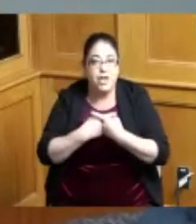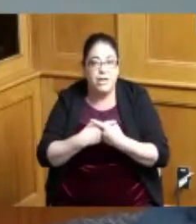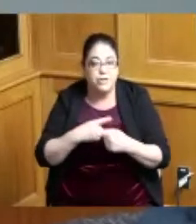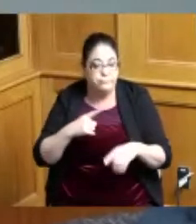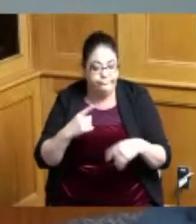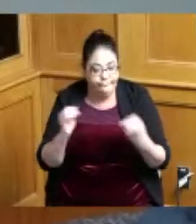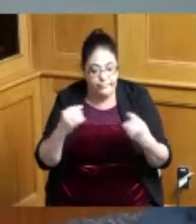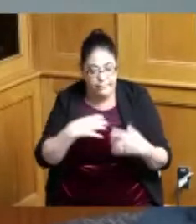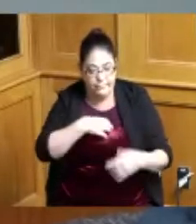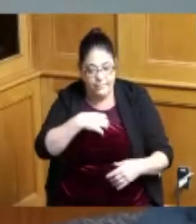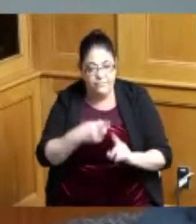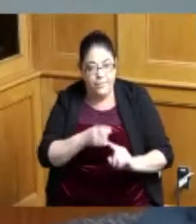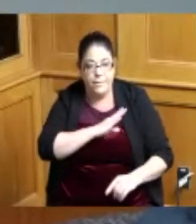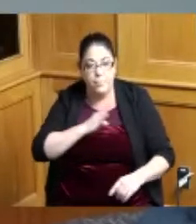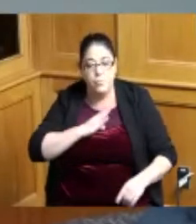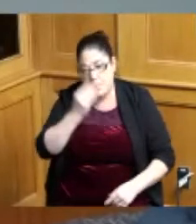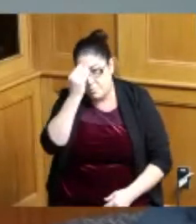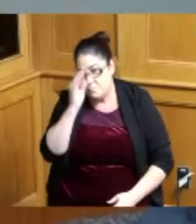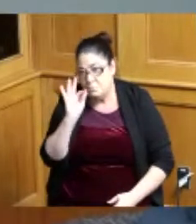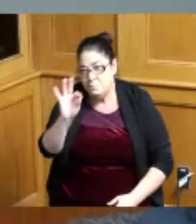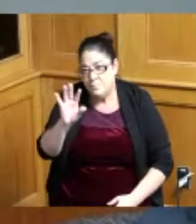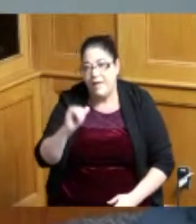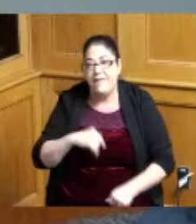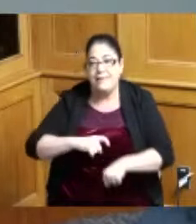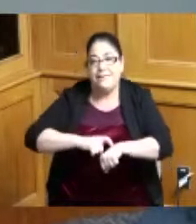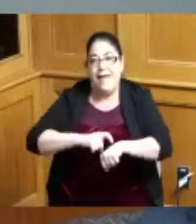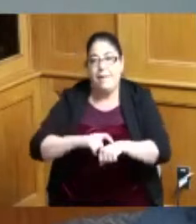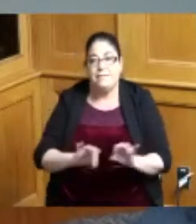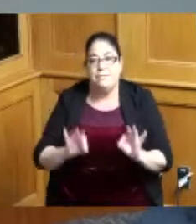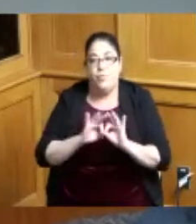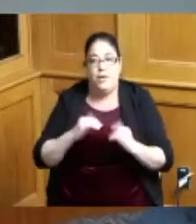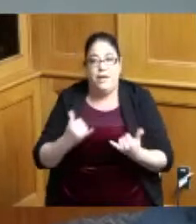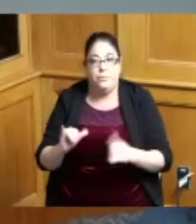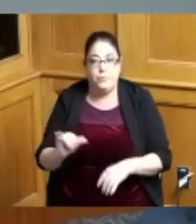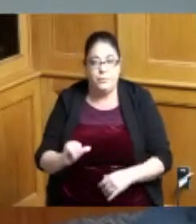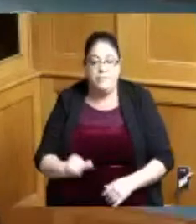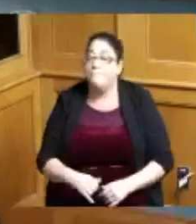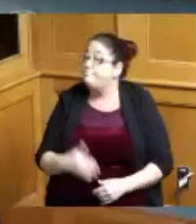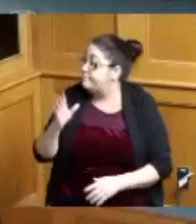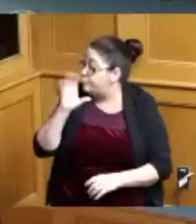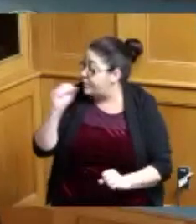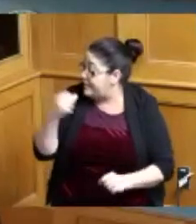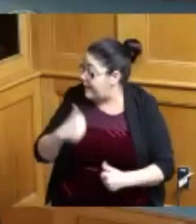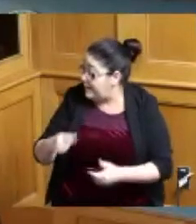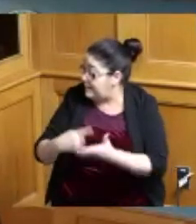the Board but I just wanted to note that as well thank you any discussion on violent five